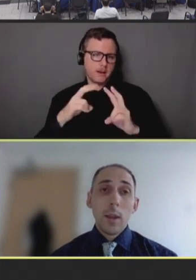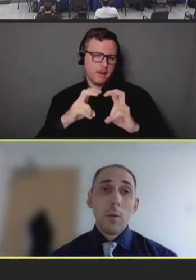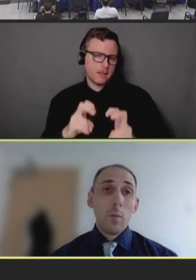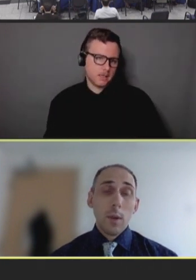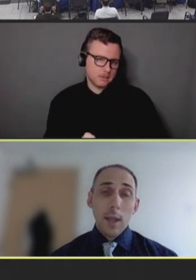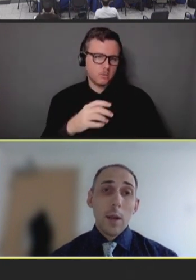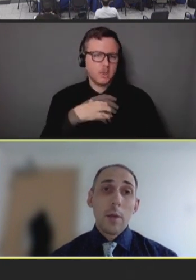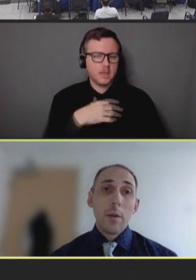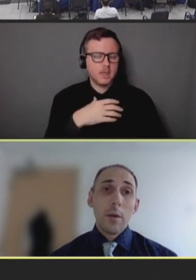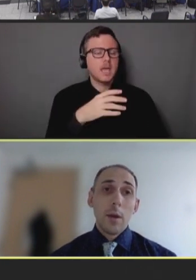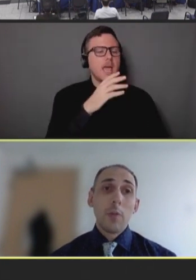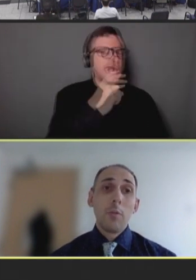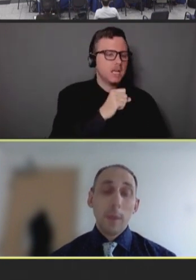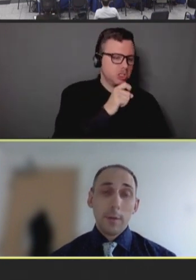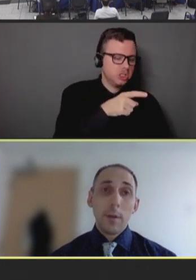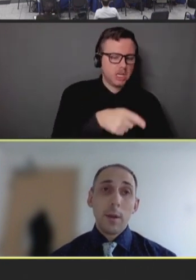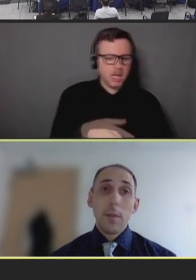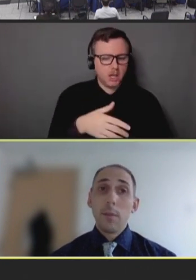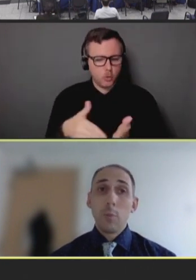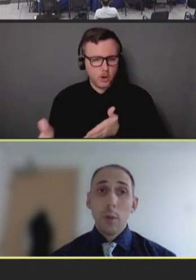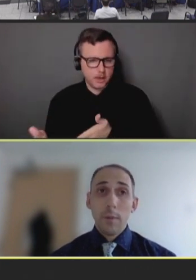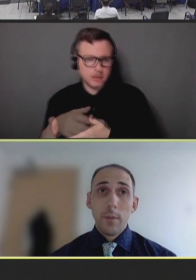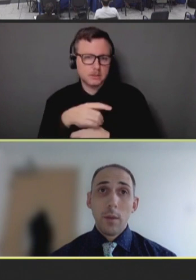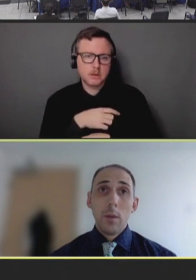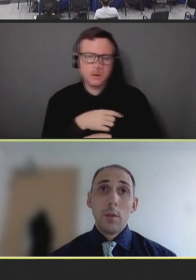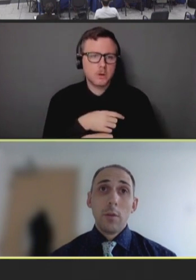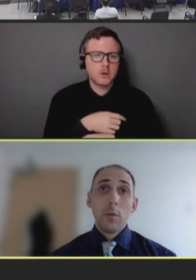Certainly, we cannot do that study at this point.